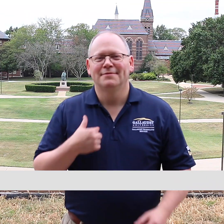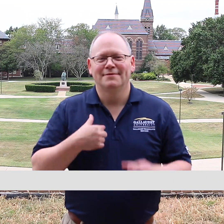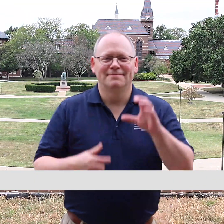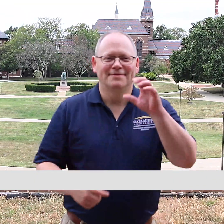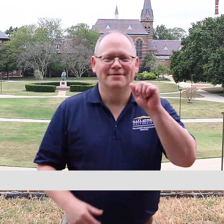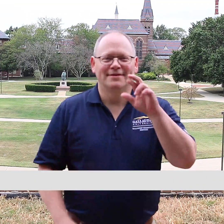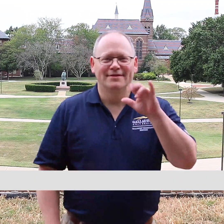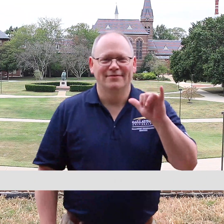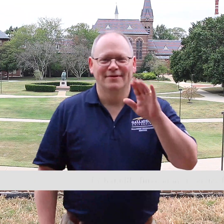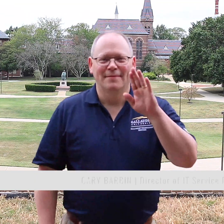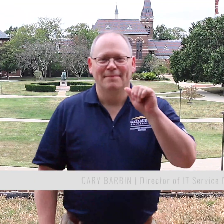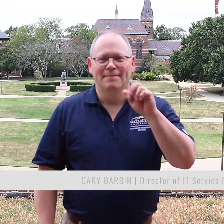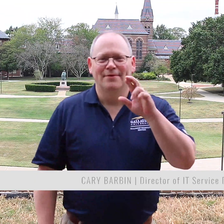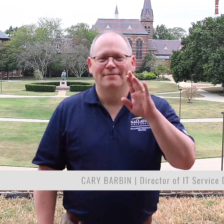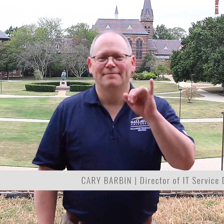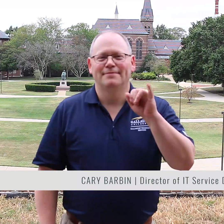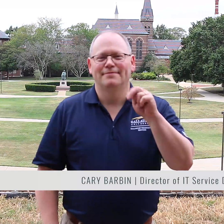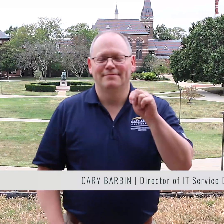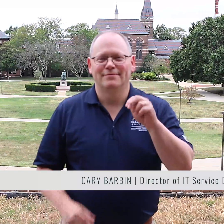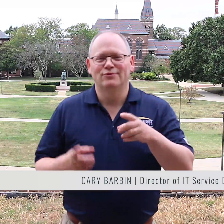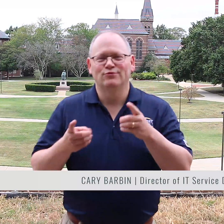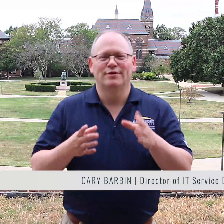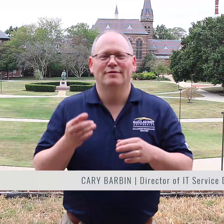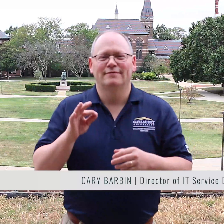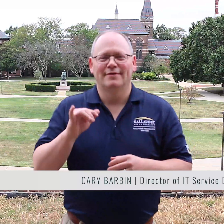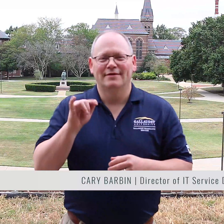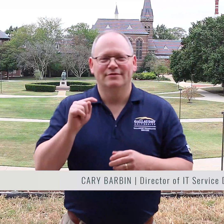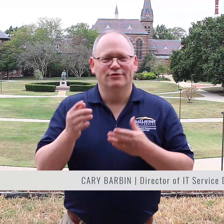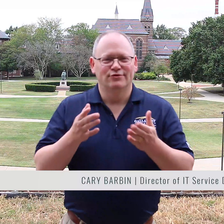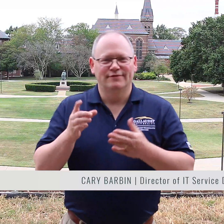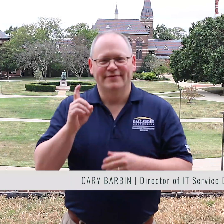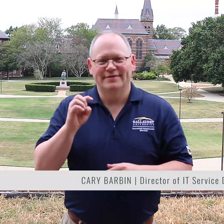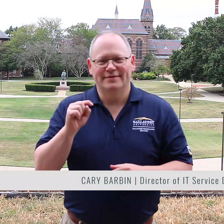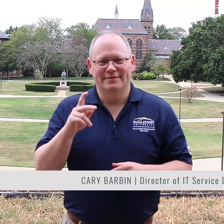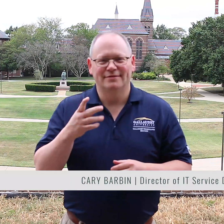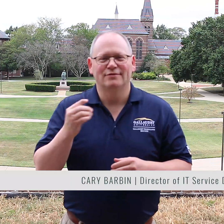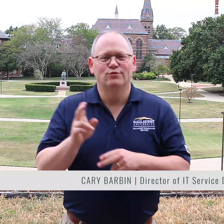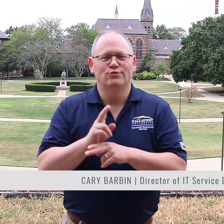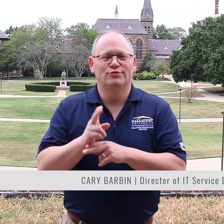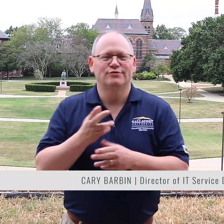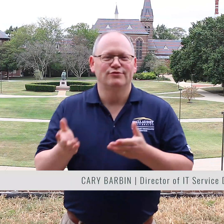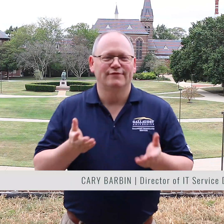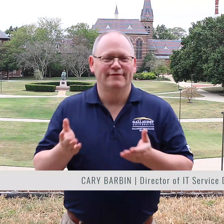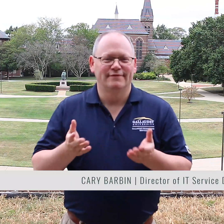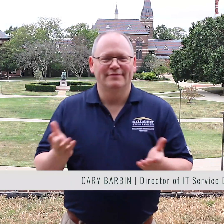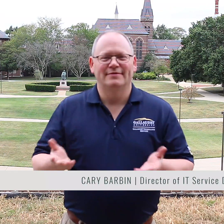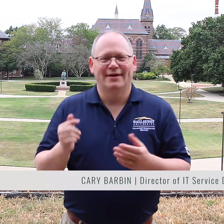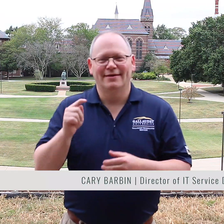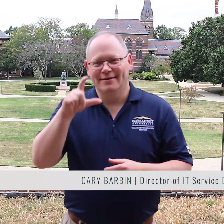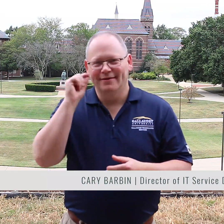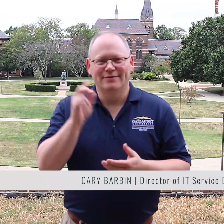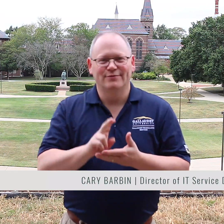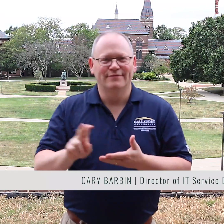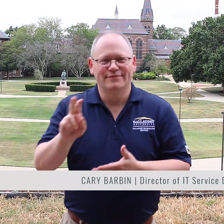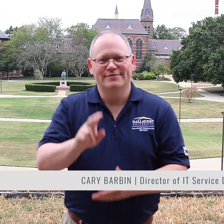Hello. My name is Cary Barbin. I'm the Director of IT Service Desk and User Services